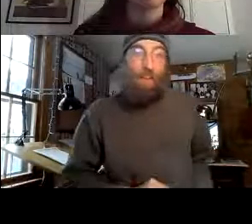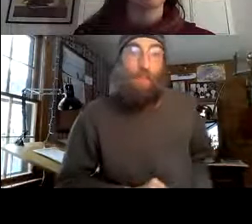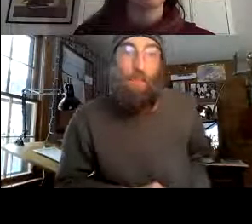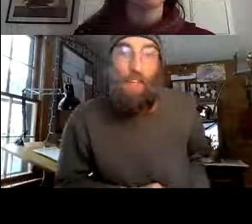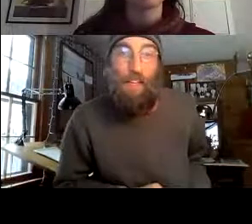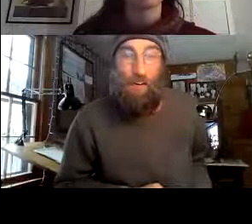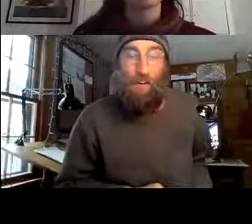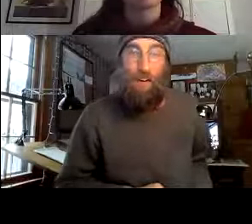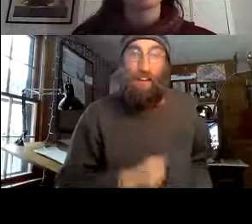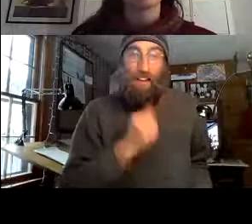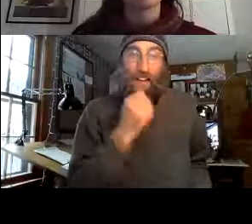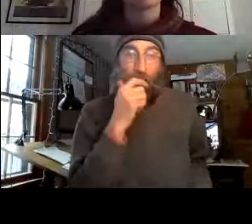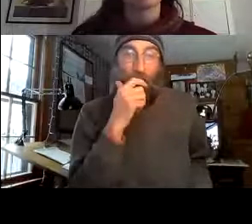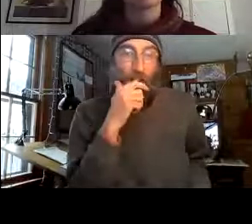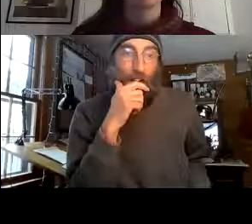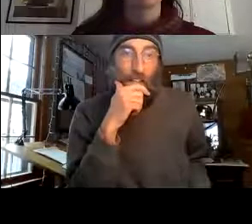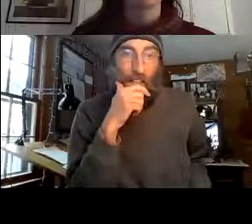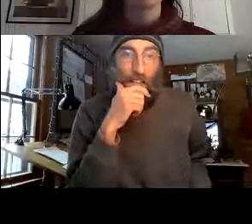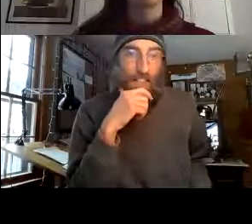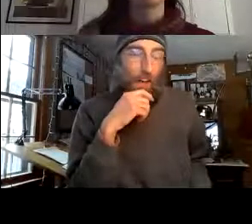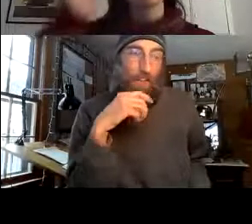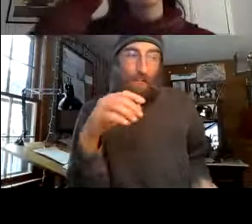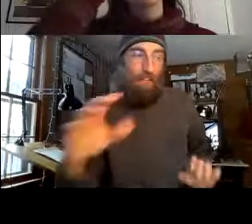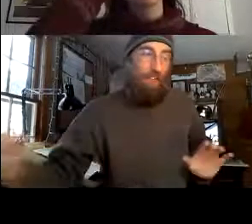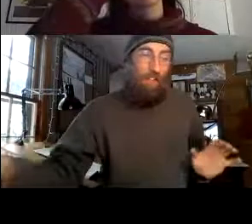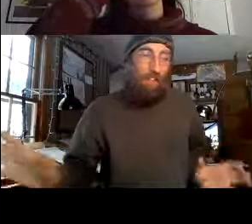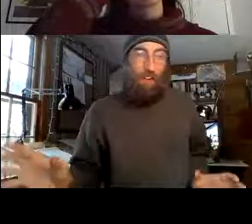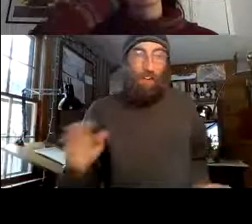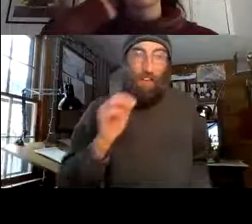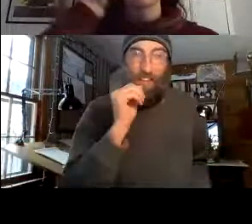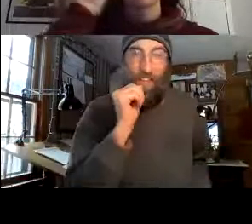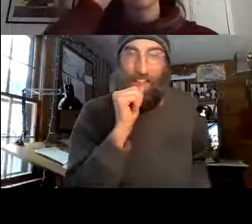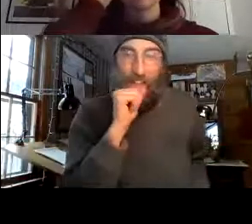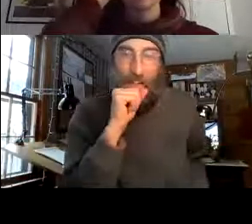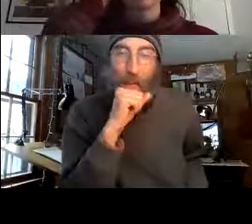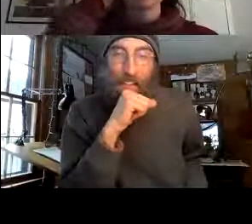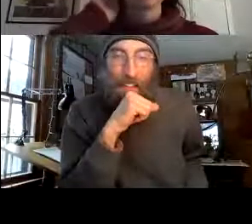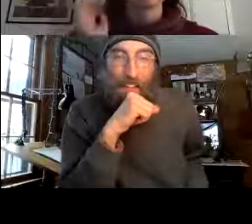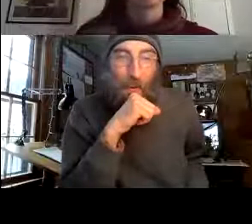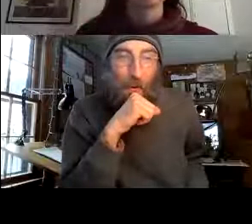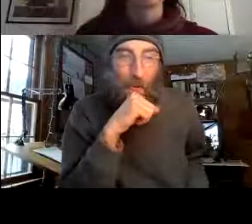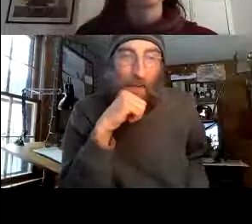And I'll do it through a kickstarter, um, this is all done this is-- all this research, and all this artwork, is done independently, it's supported by